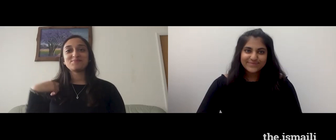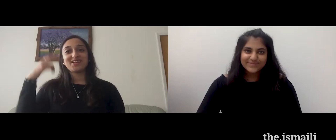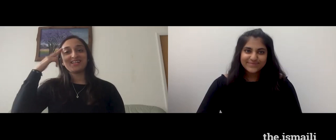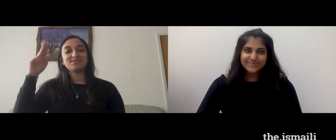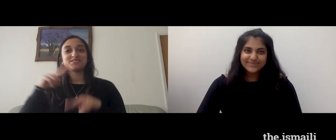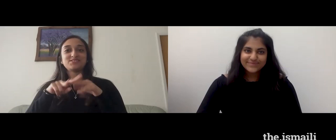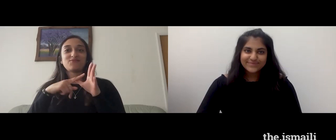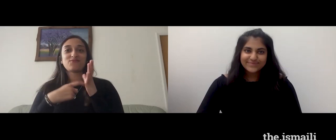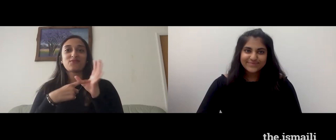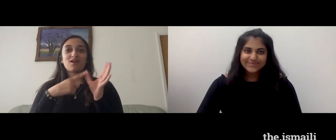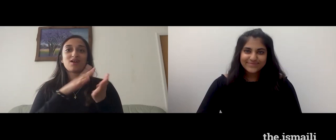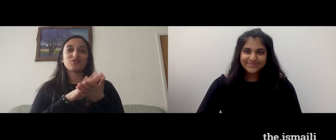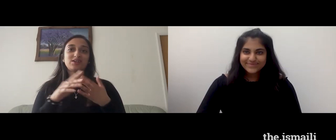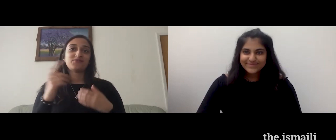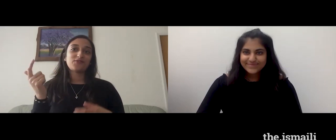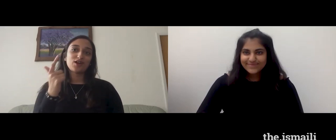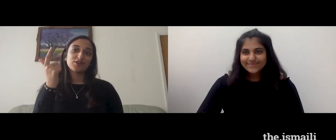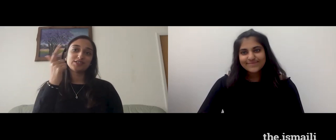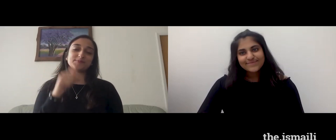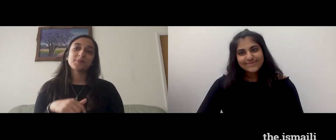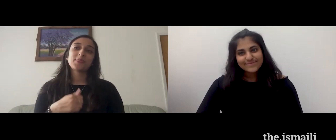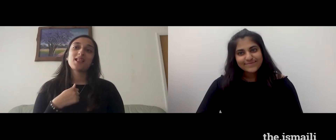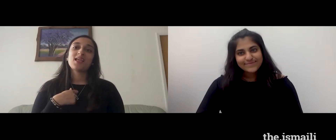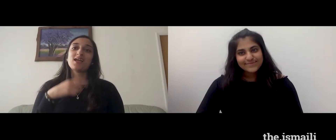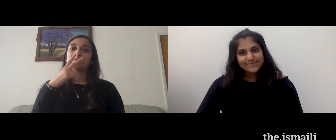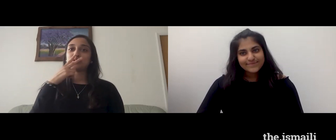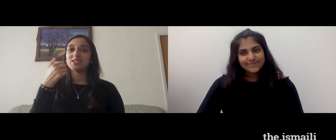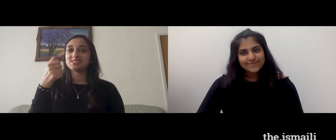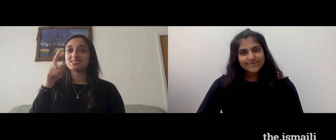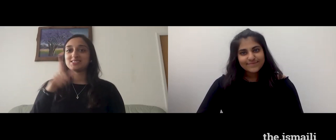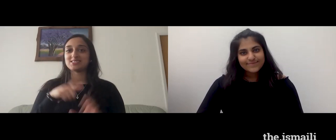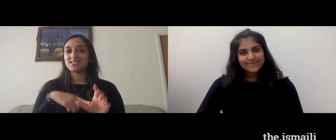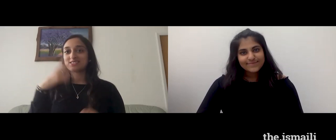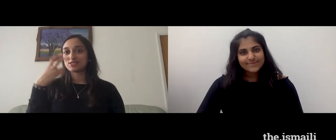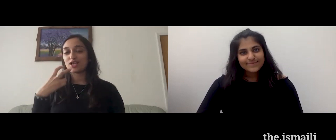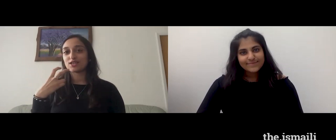Hello, my name is Farah (Farah). I am 26 years old.